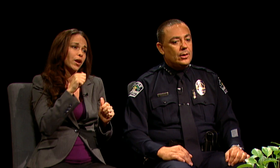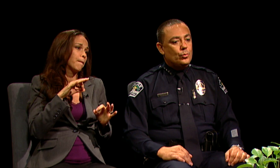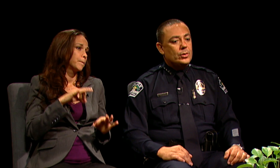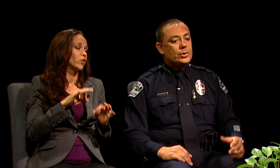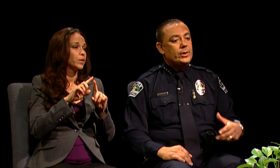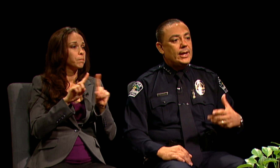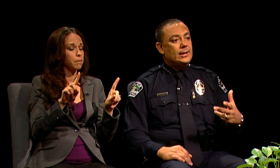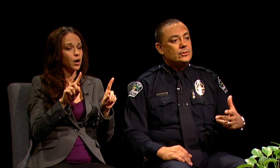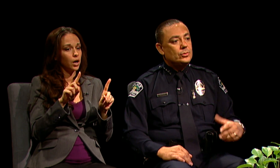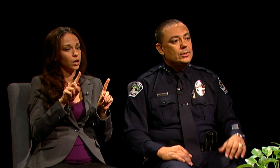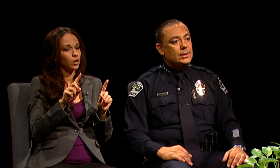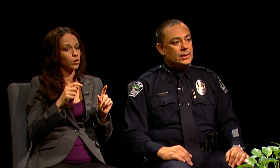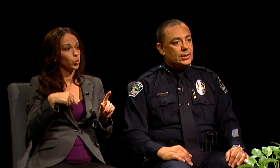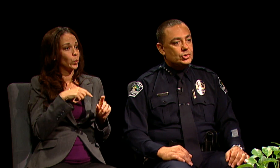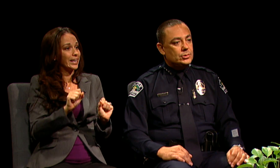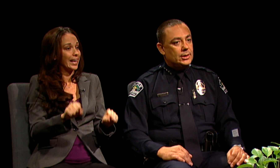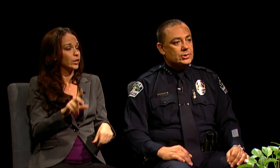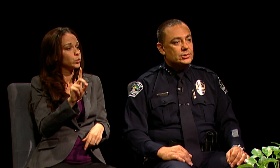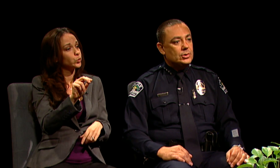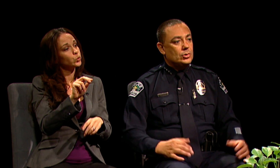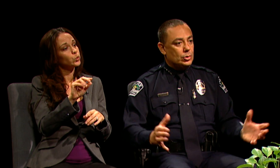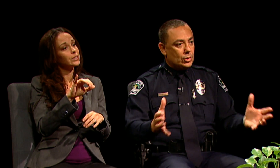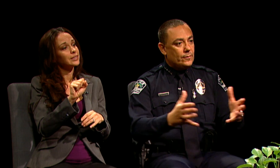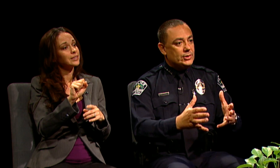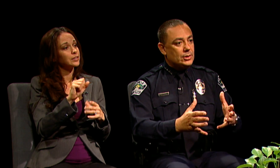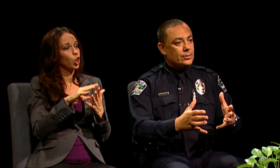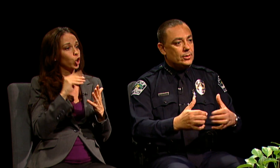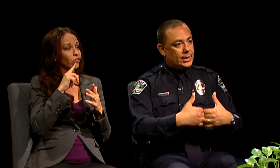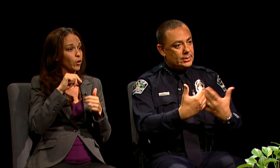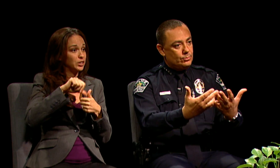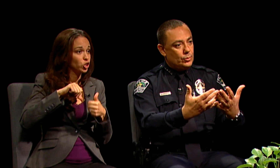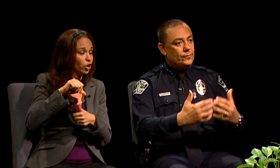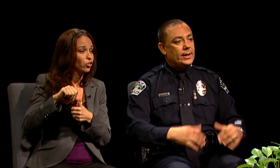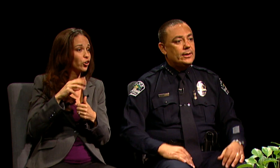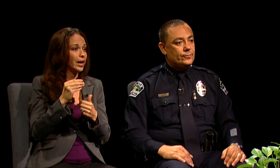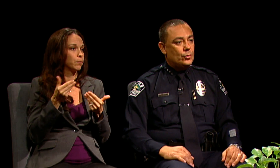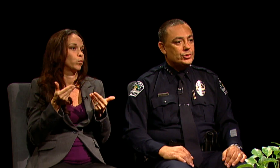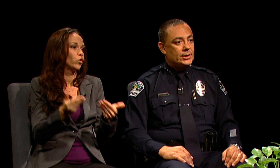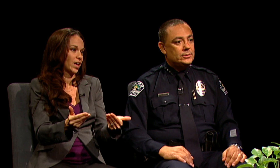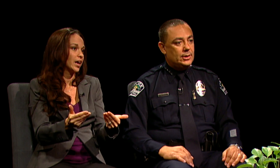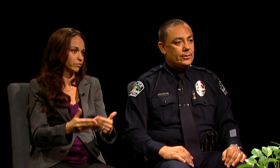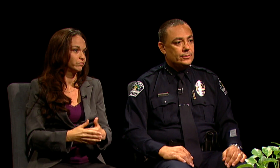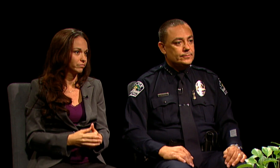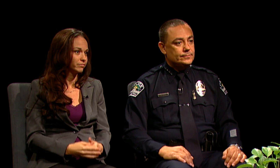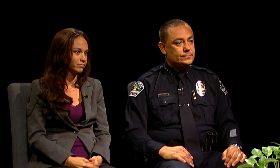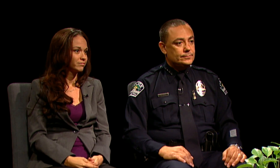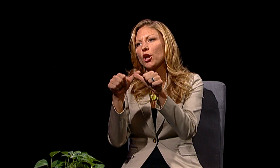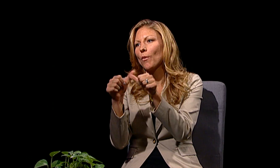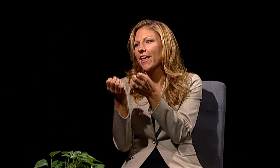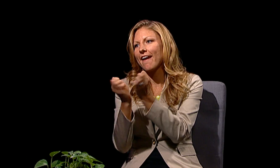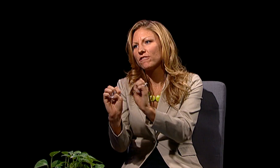WHAT WE CAN DO IS LEARN FROM EACH OTHER AND MOVE AHEAD. FORGE AHEAD TOGETHER.